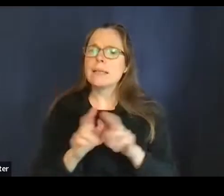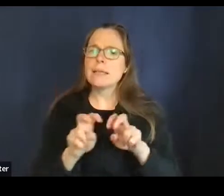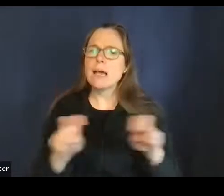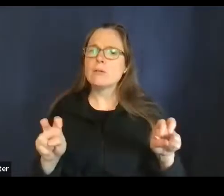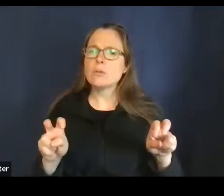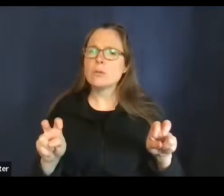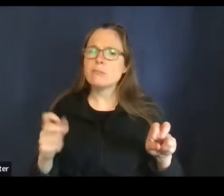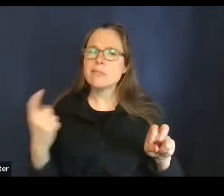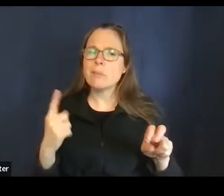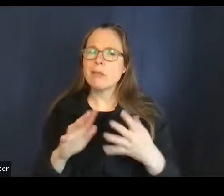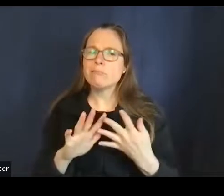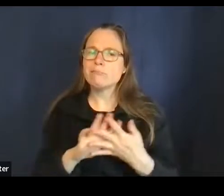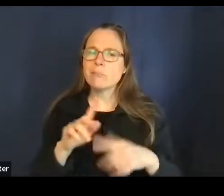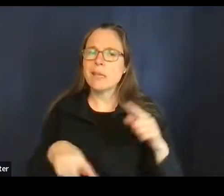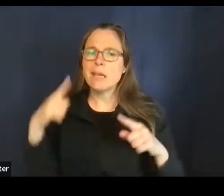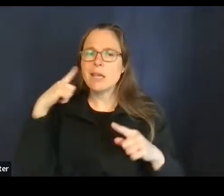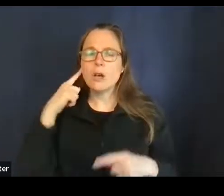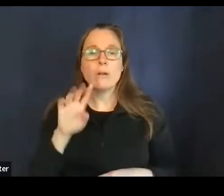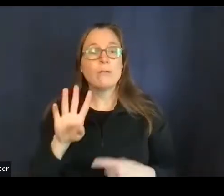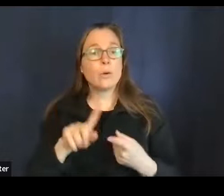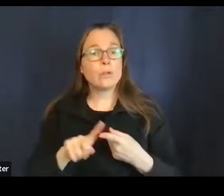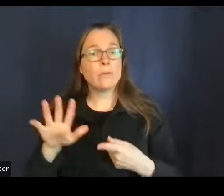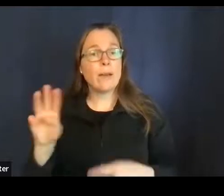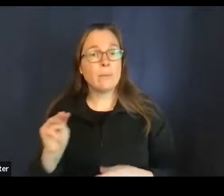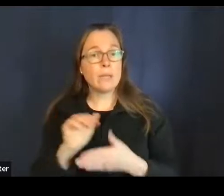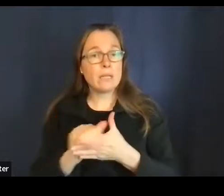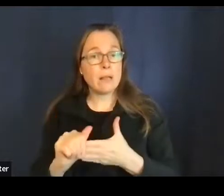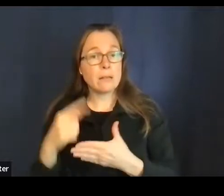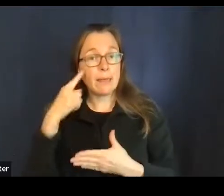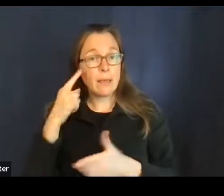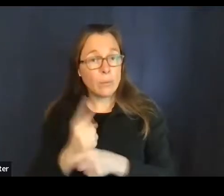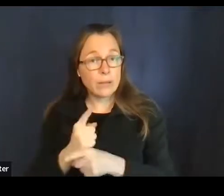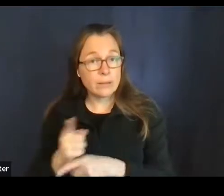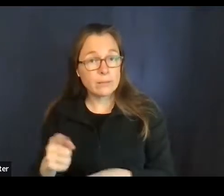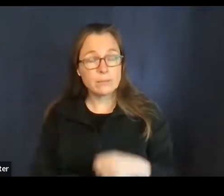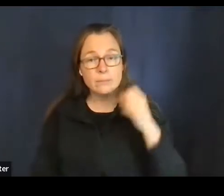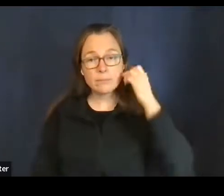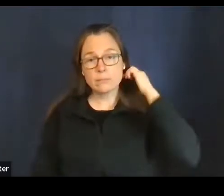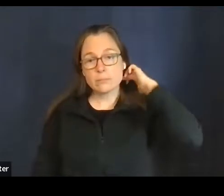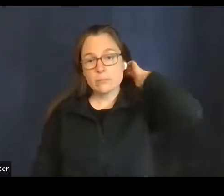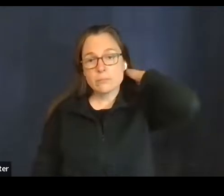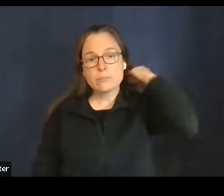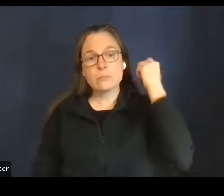I think we're asking between 4 and 5 million dollars, I believe in the BMP for this year, but I'll let Jessica